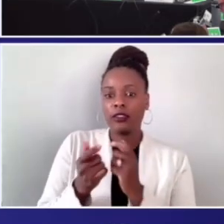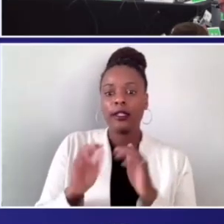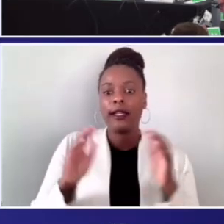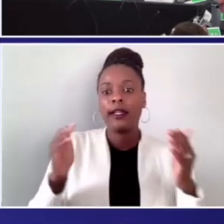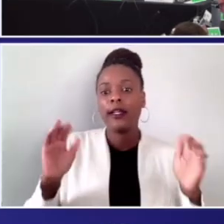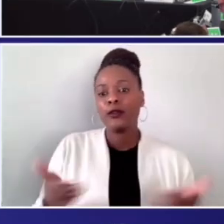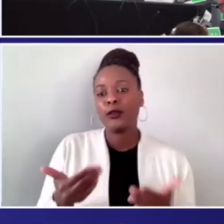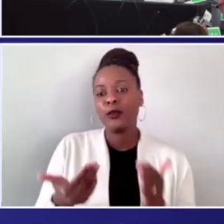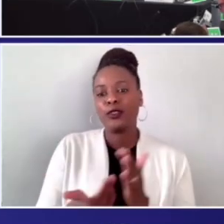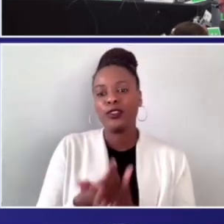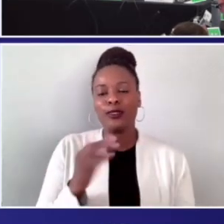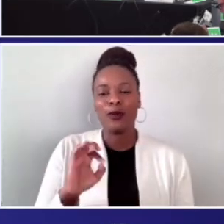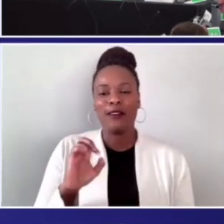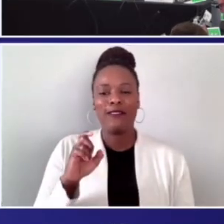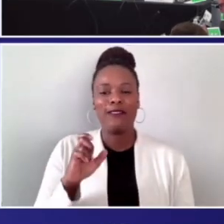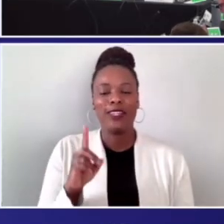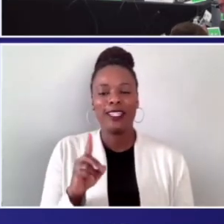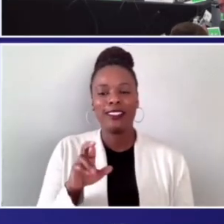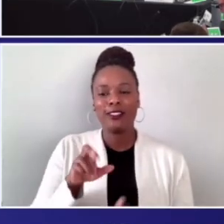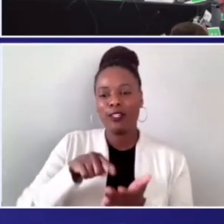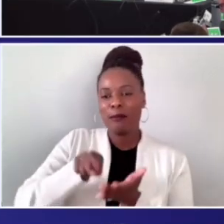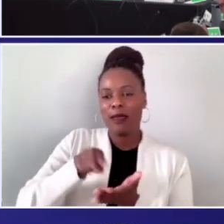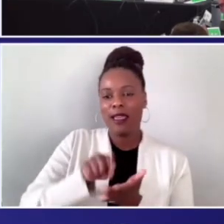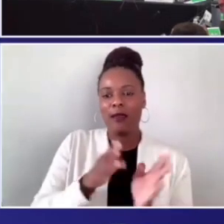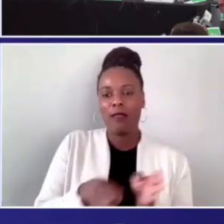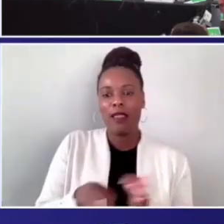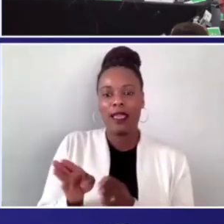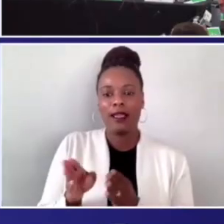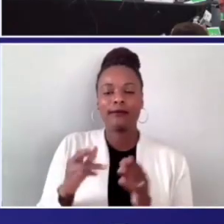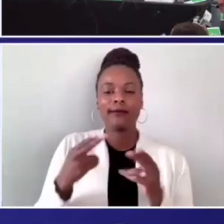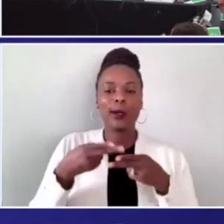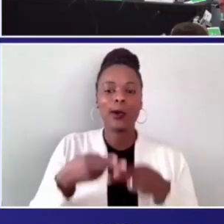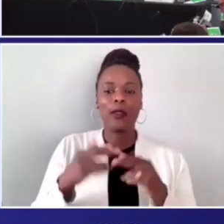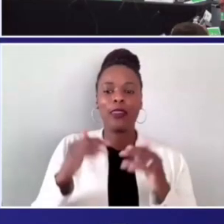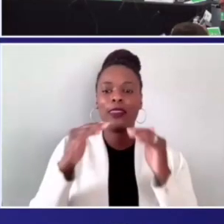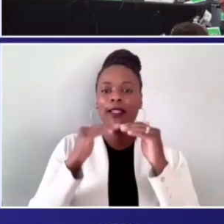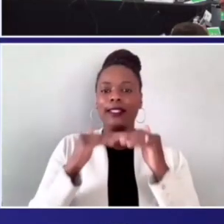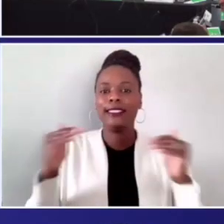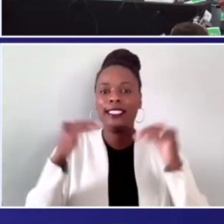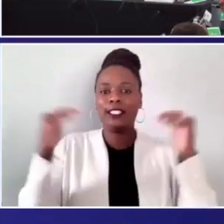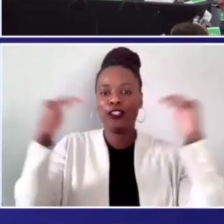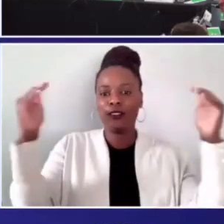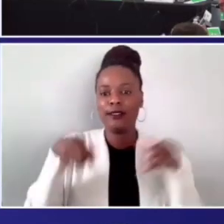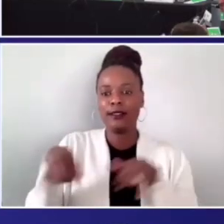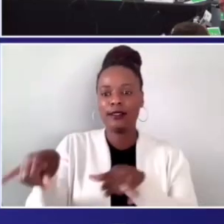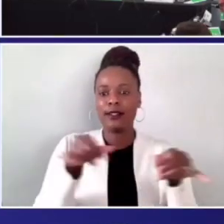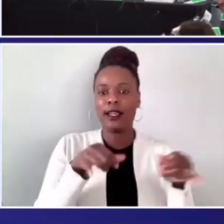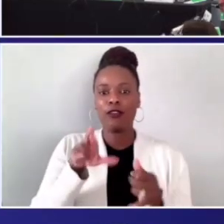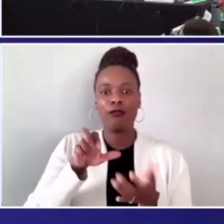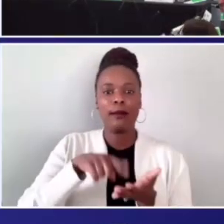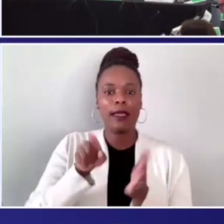the Tiered Standard Repayment Plan. The Tiered Standard Repayment Plan has a repayment term based on the total